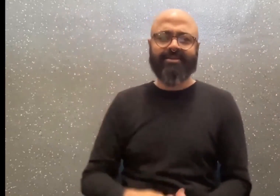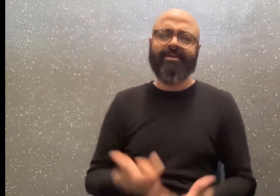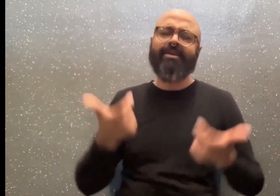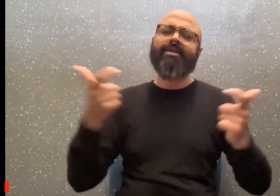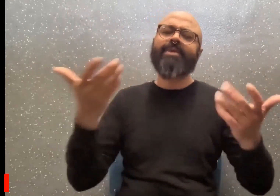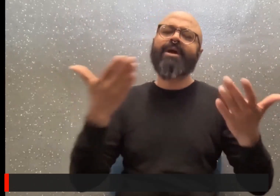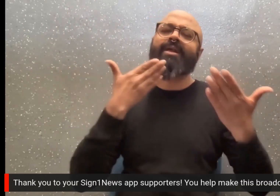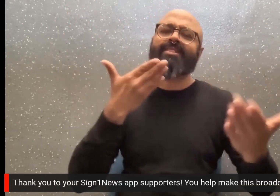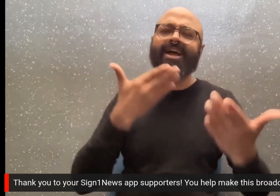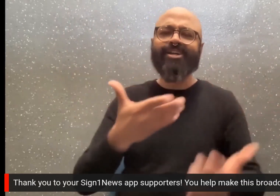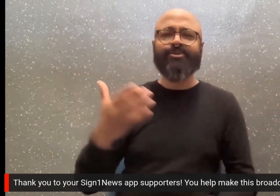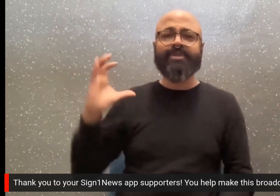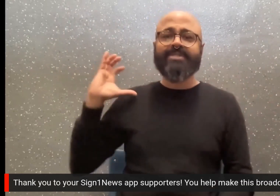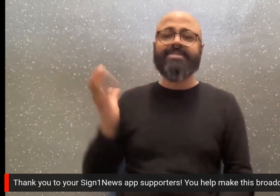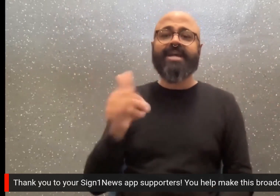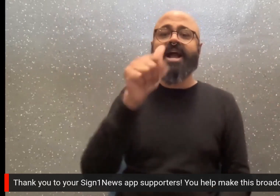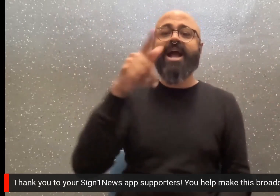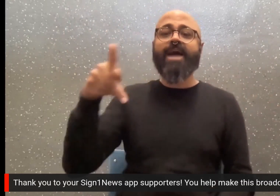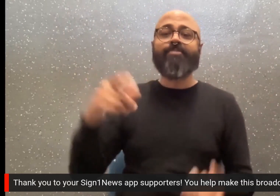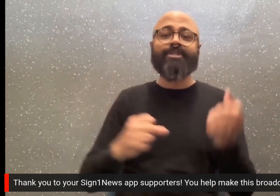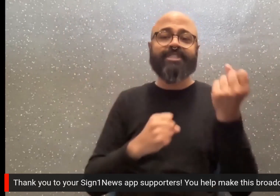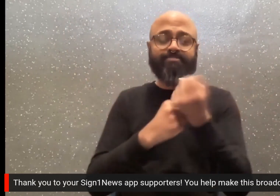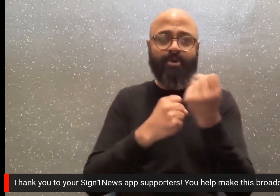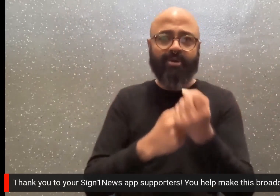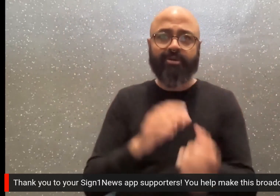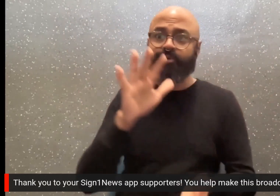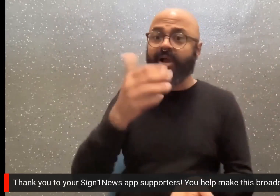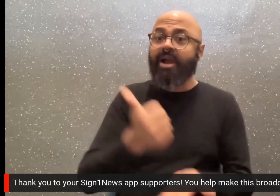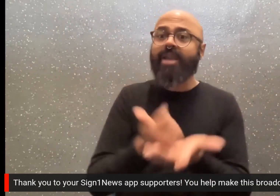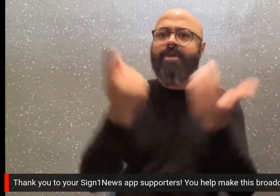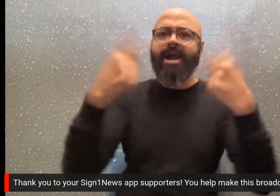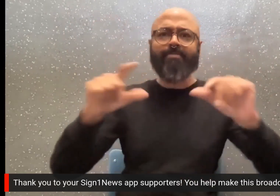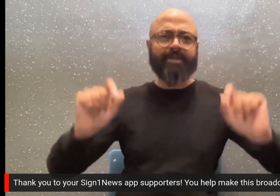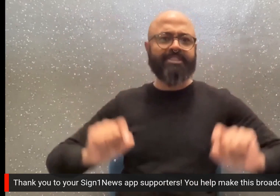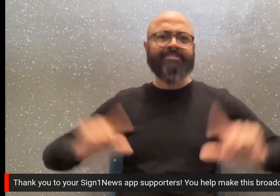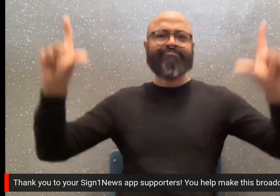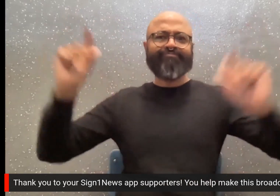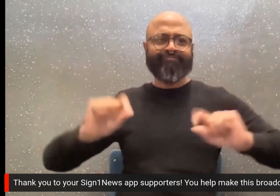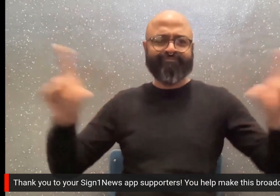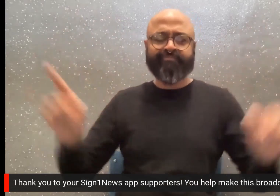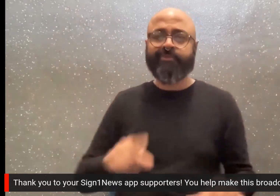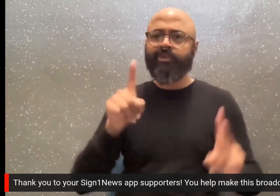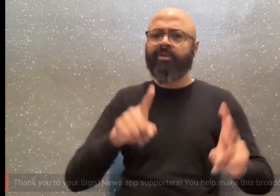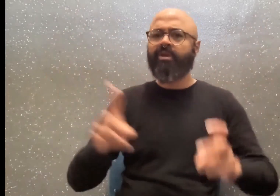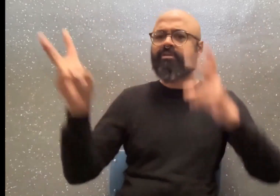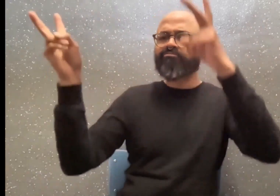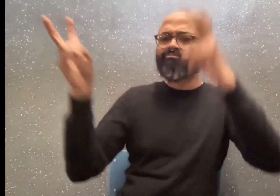Friday a big thank you to our Sign1News app supporters you help make this broadcast happen